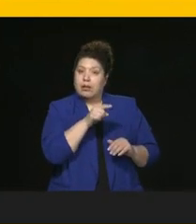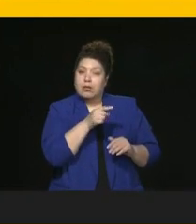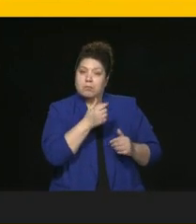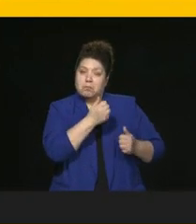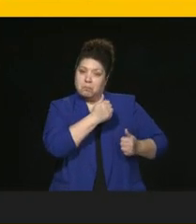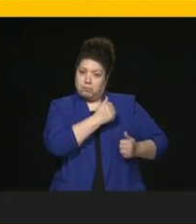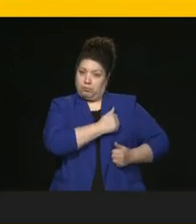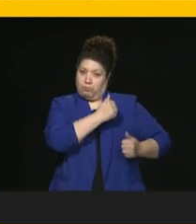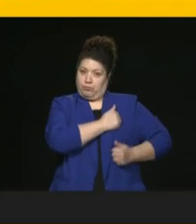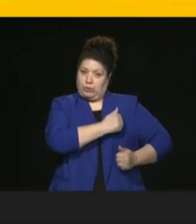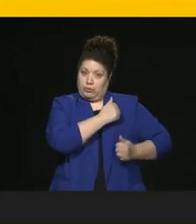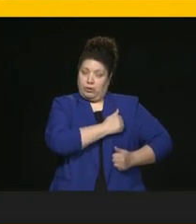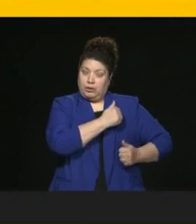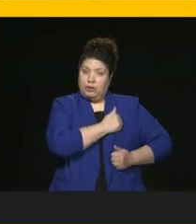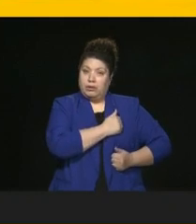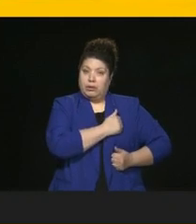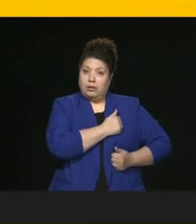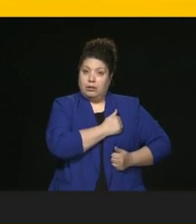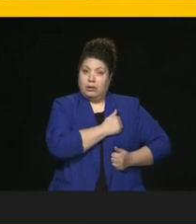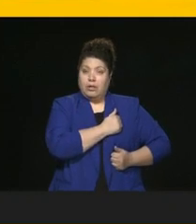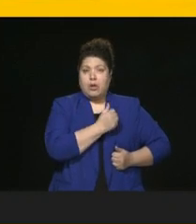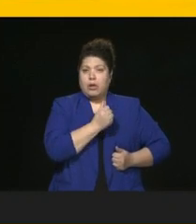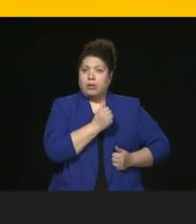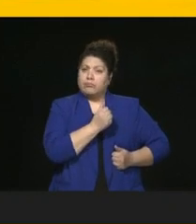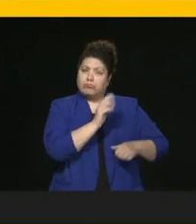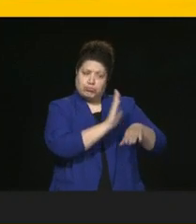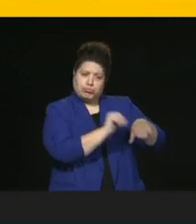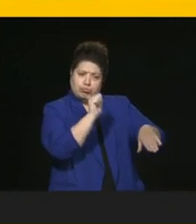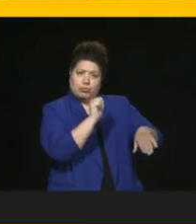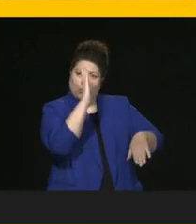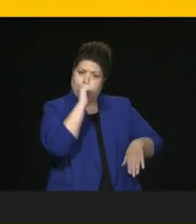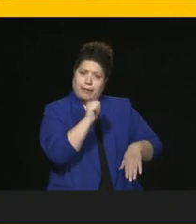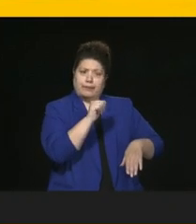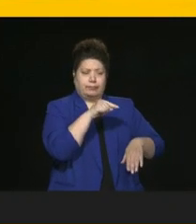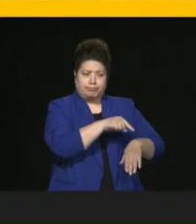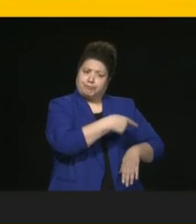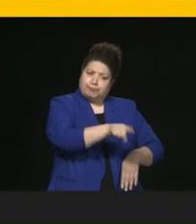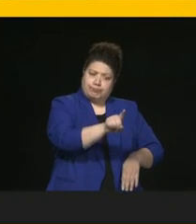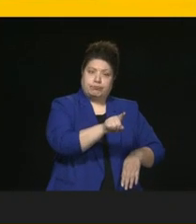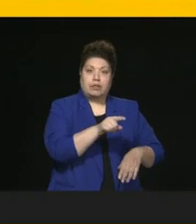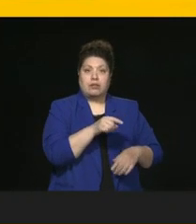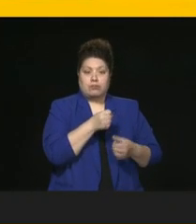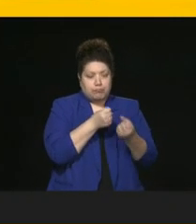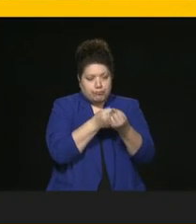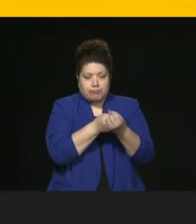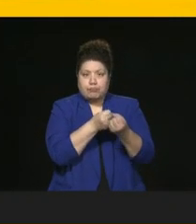UNDERSTAND. WHAT ABOUT THE ARMED FORCES HELPING IN LONG-TERM CARE